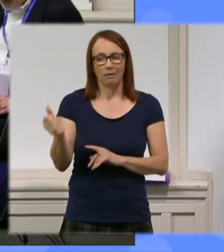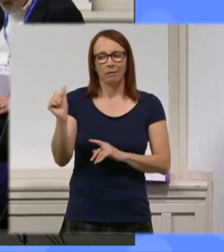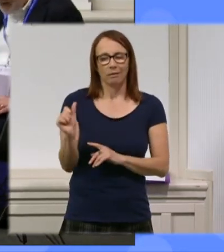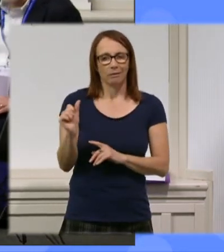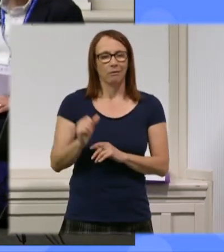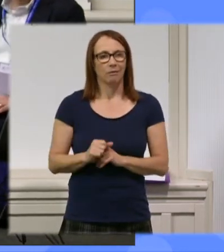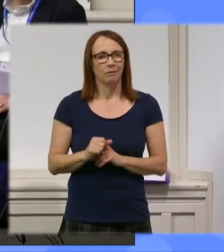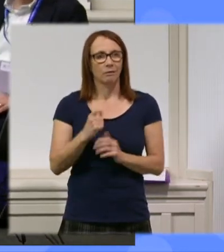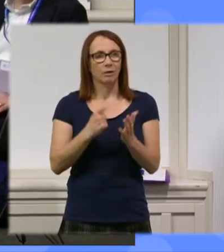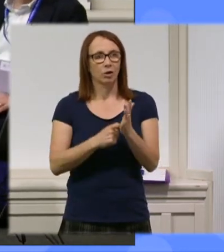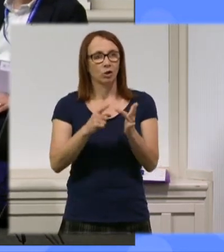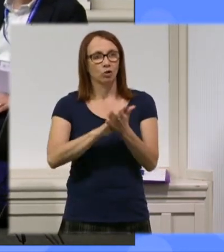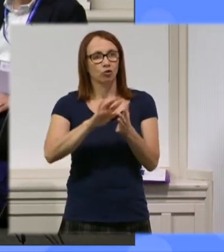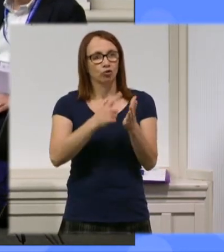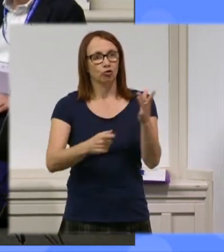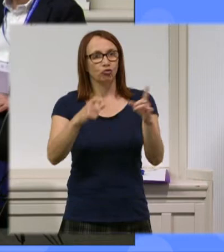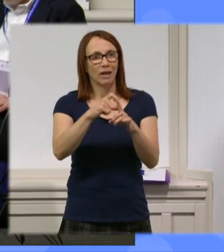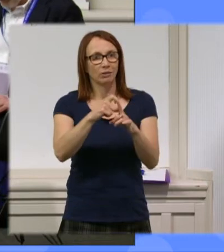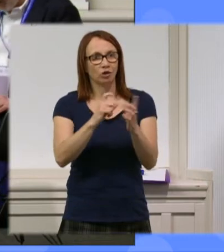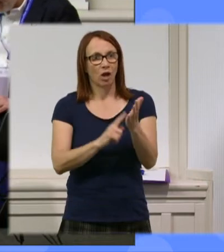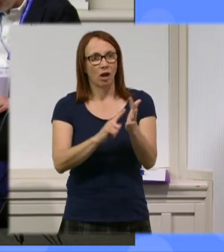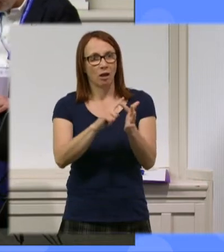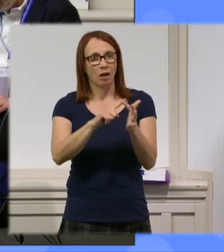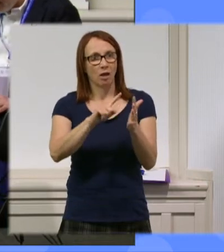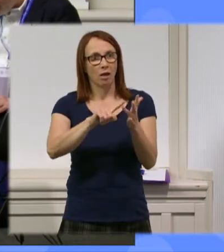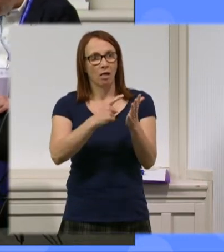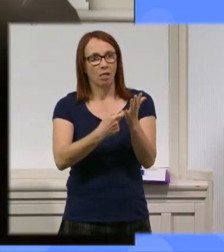me you've got Richard Laird who is the leader of the Scottish Labour Party